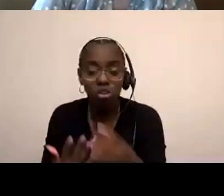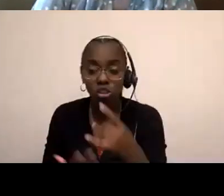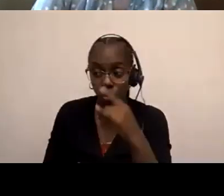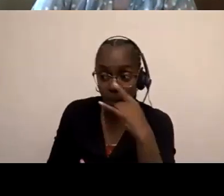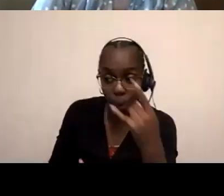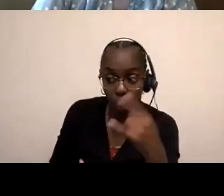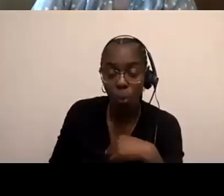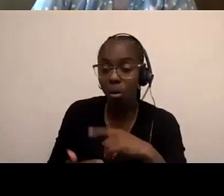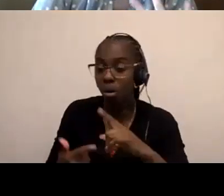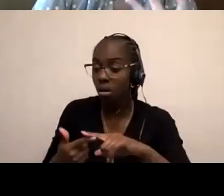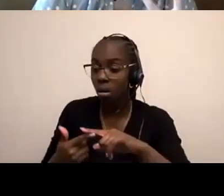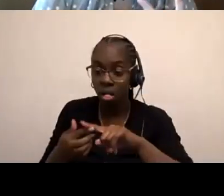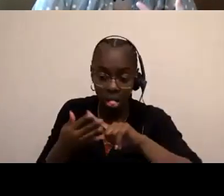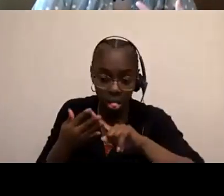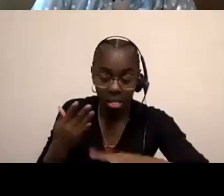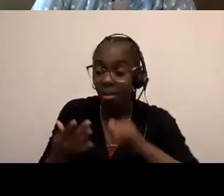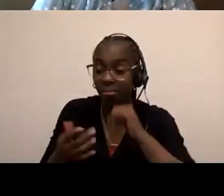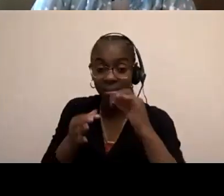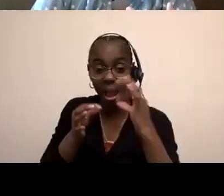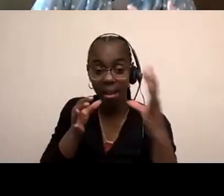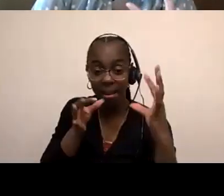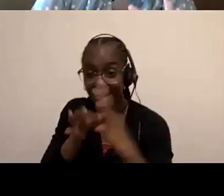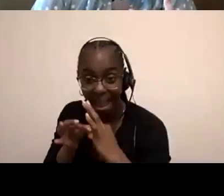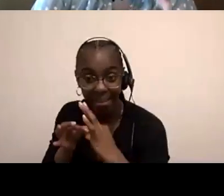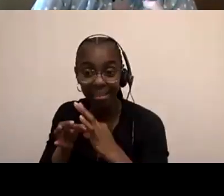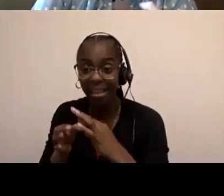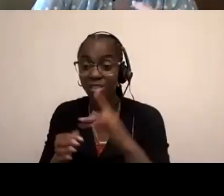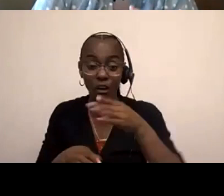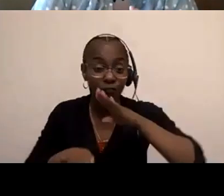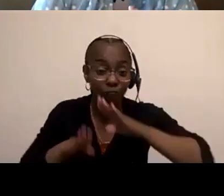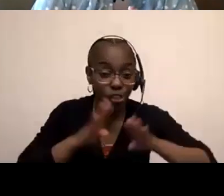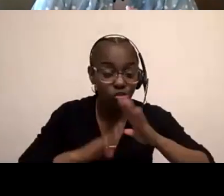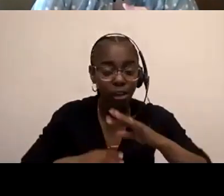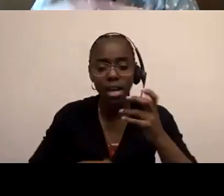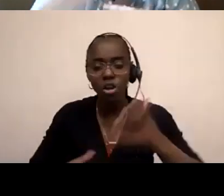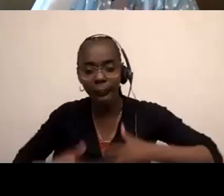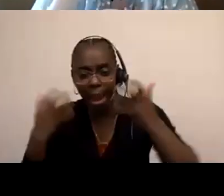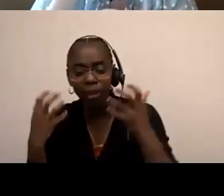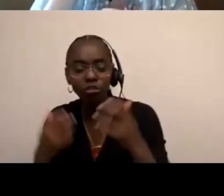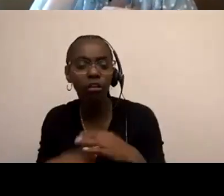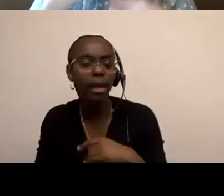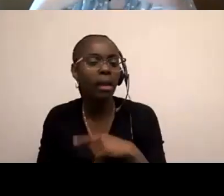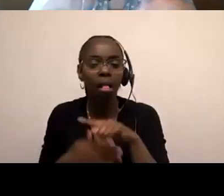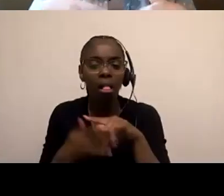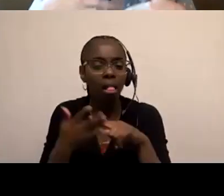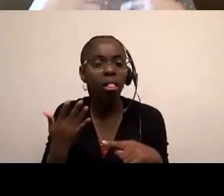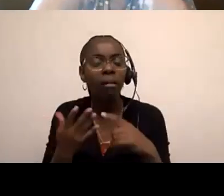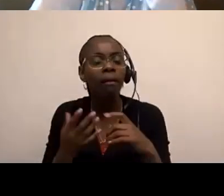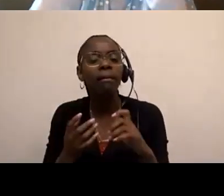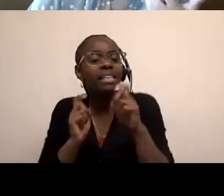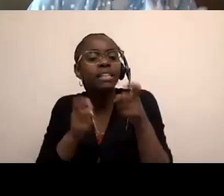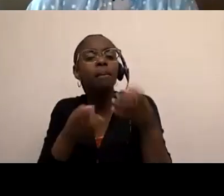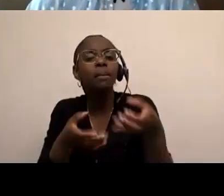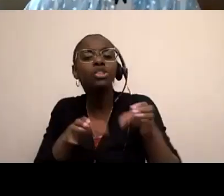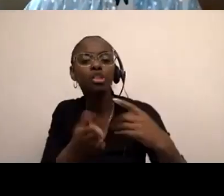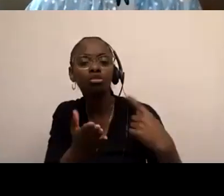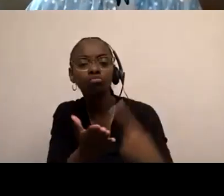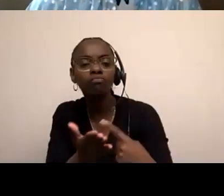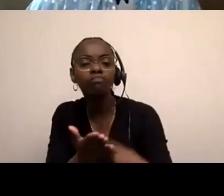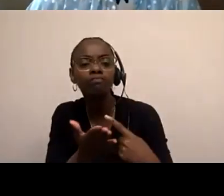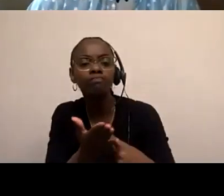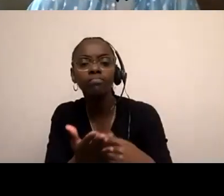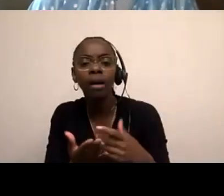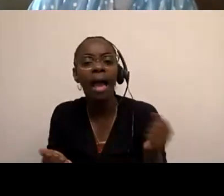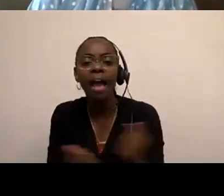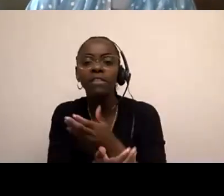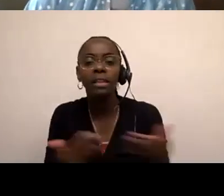DISCONNECTED, FRUSTRATED, OR ANGRY? AND REALLY GIVE THEM A CHANCE TO TALK ABOUT WHAT THEY ARE FEELING